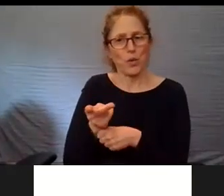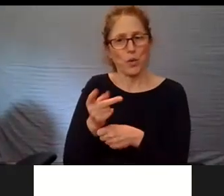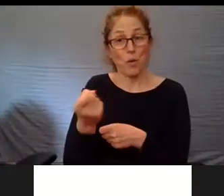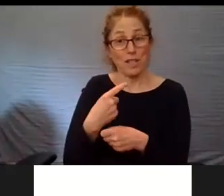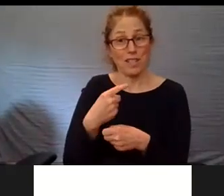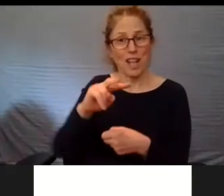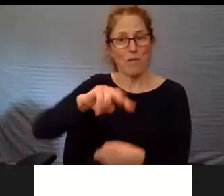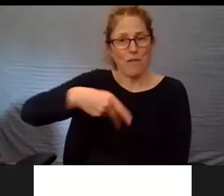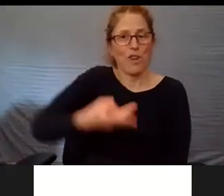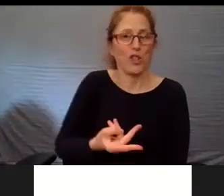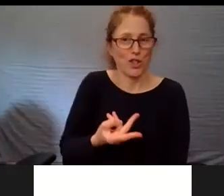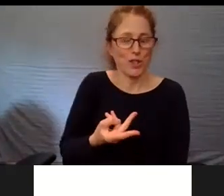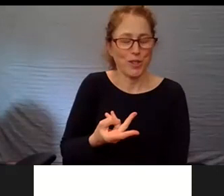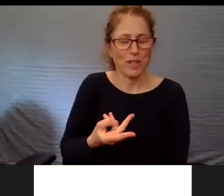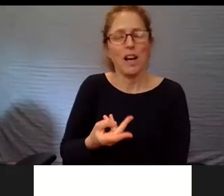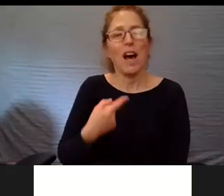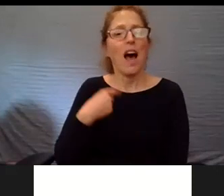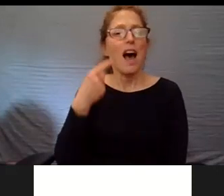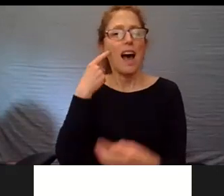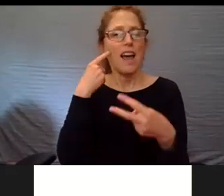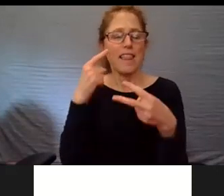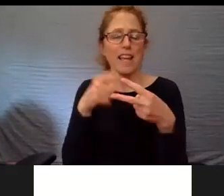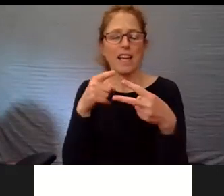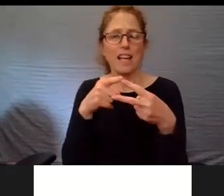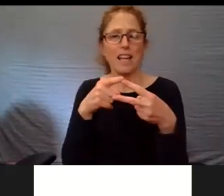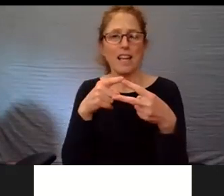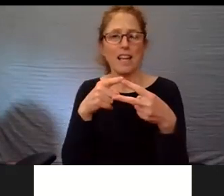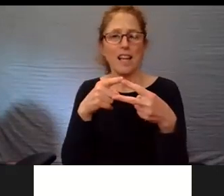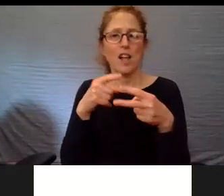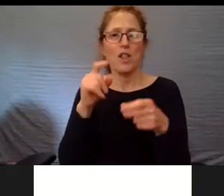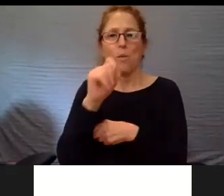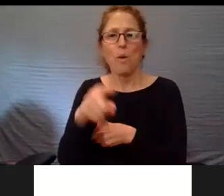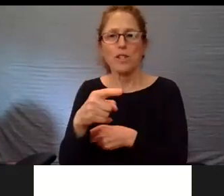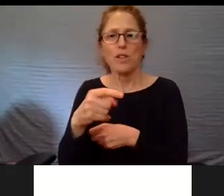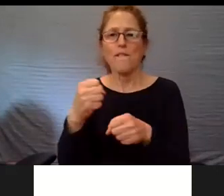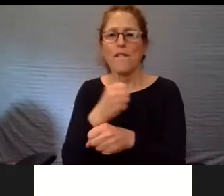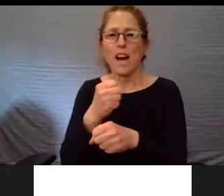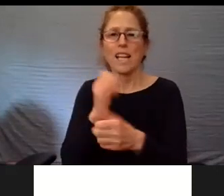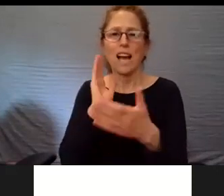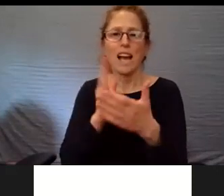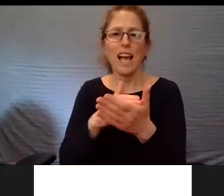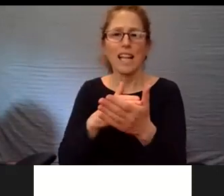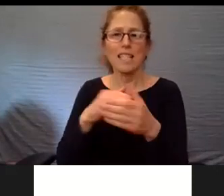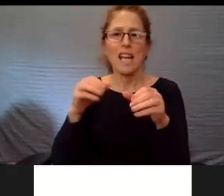I think that the question of fighting against ableist triage protocols might be